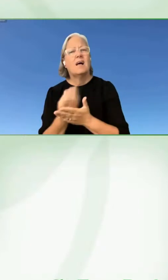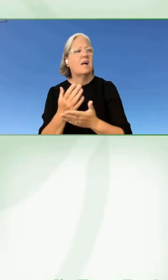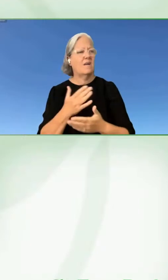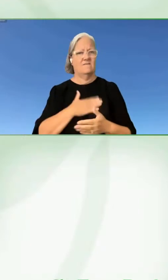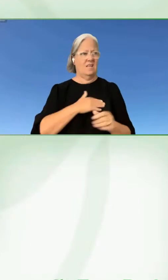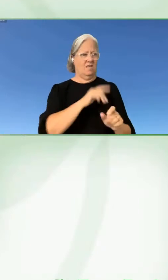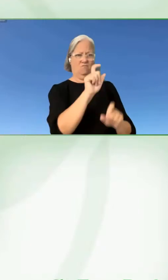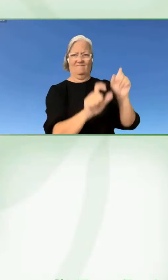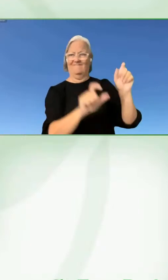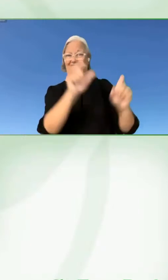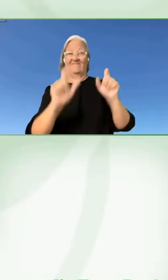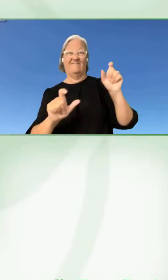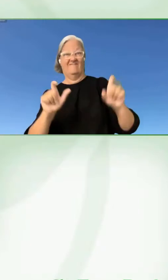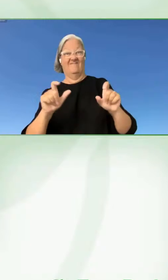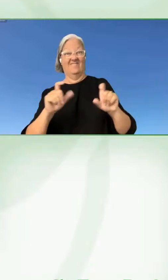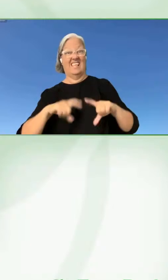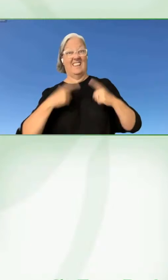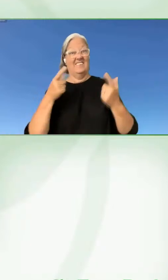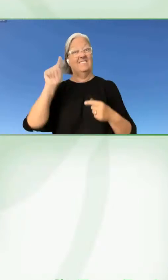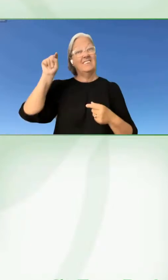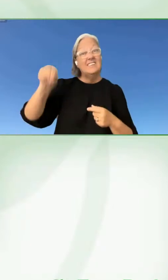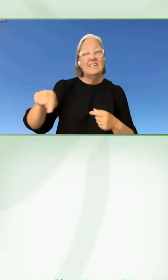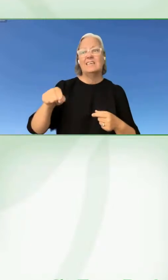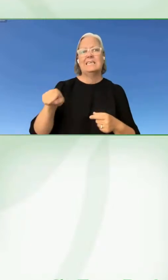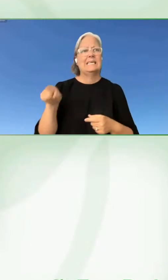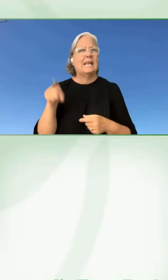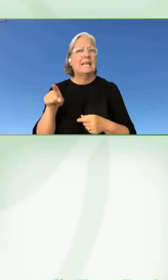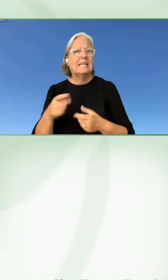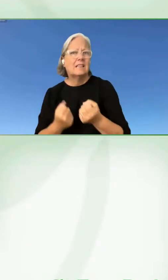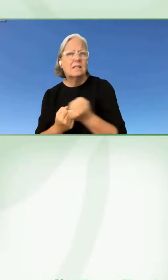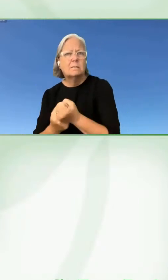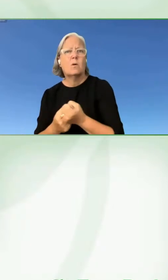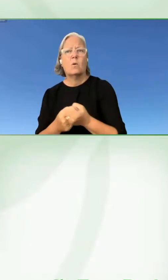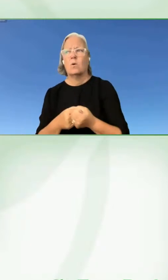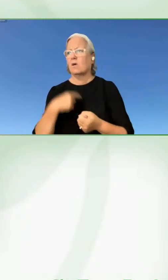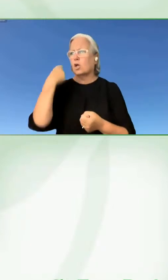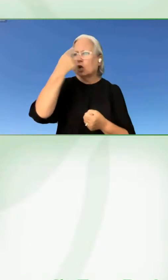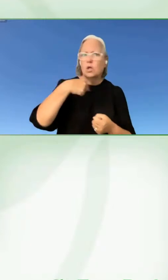The second, information systems are under the control of relevant government agencies.